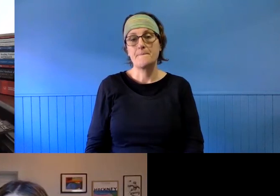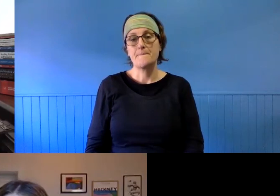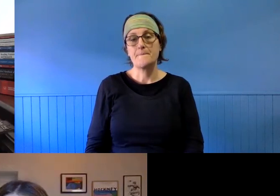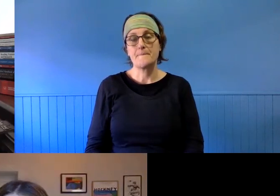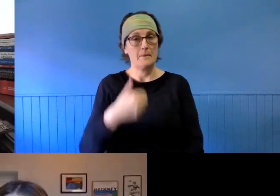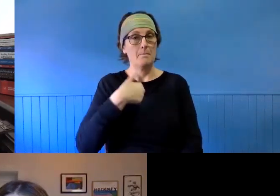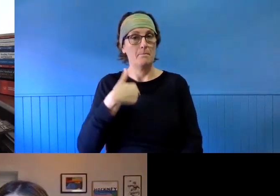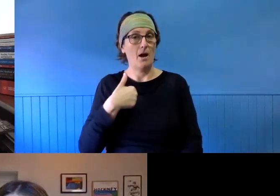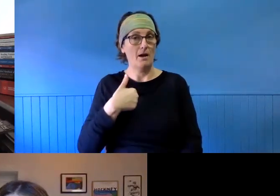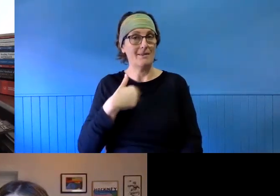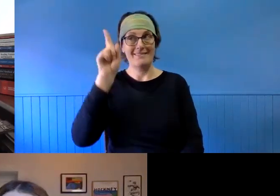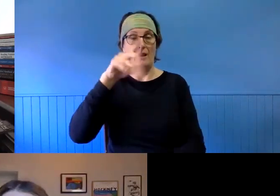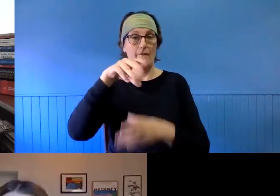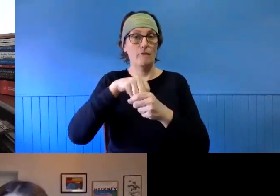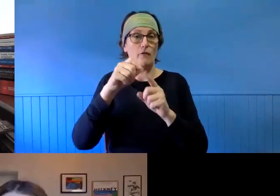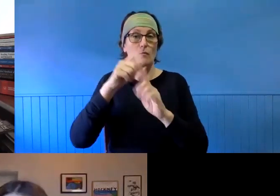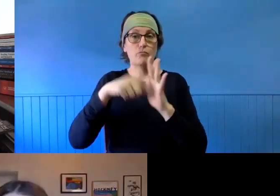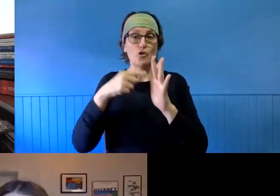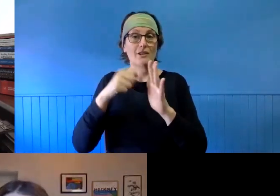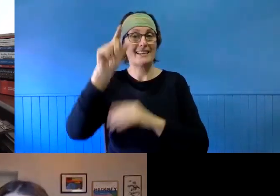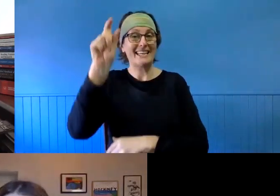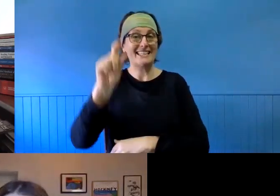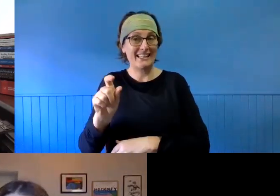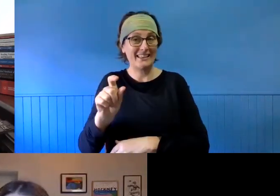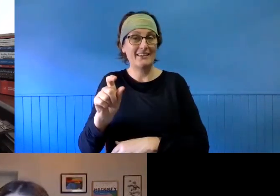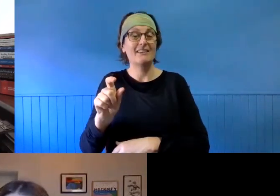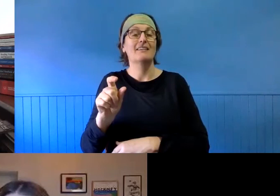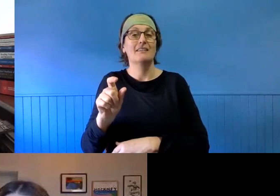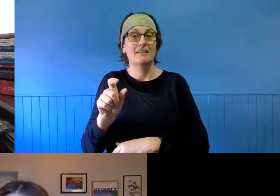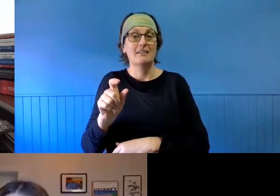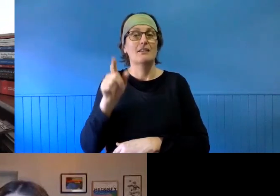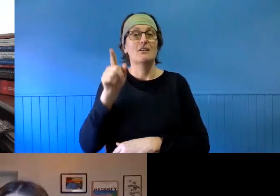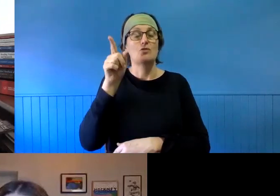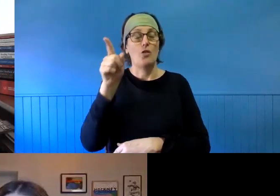project in Italy and, right now, we're working or they're working on